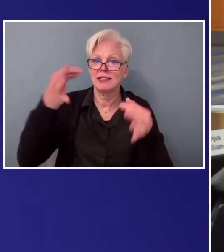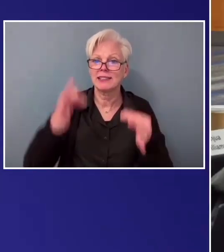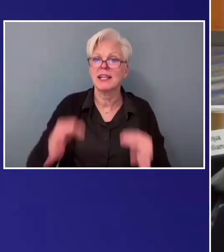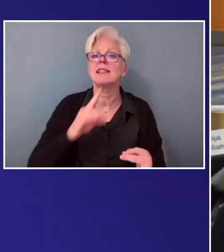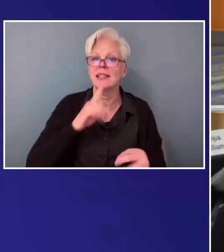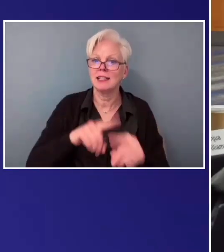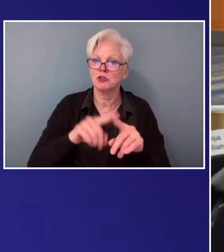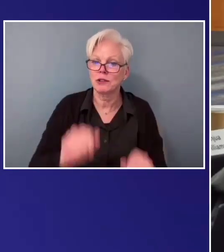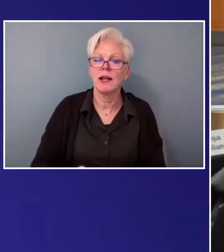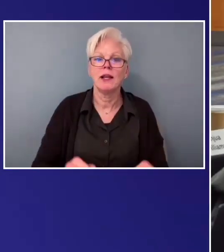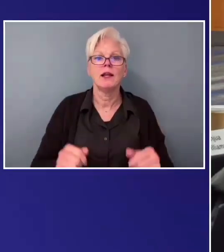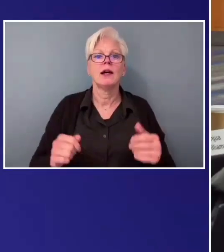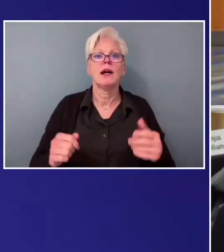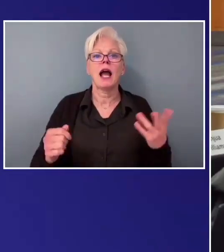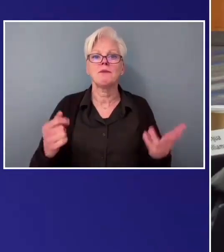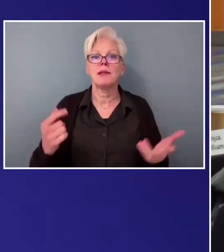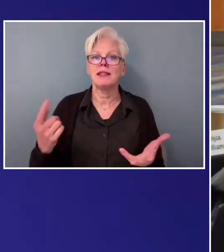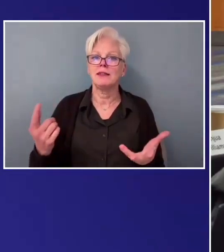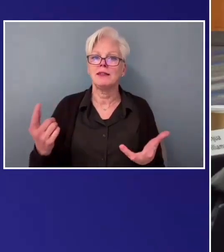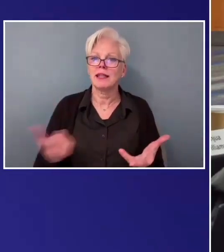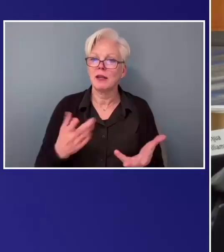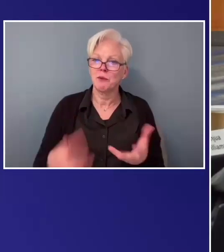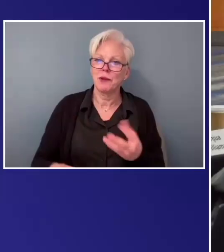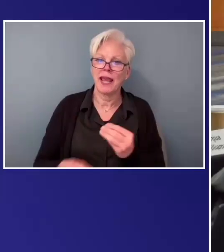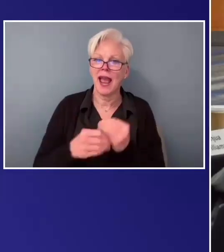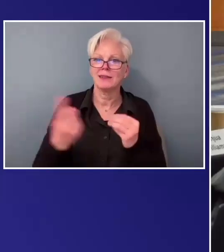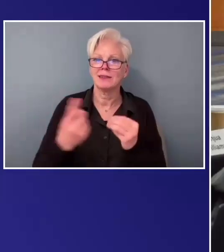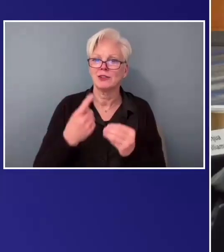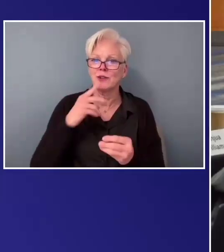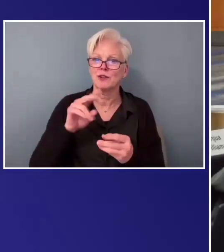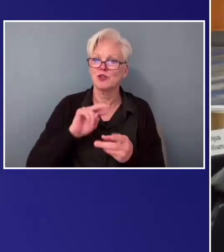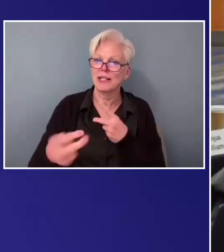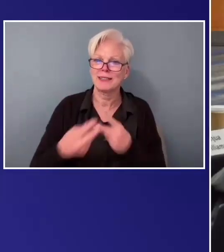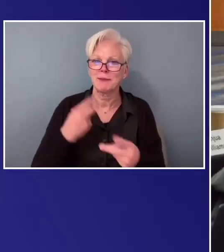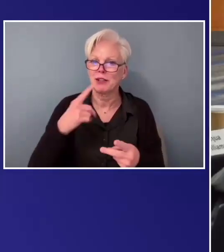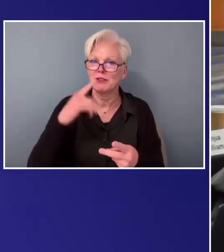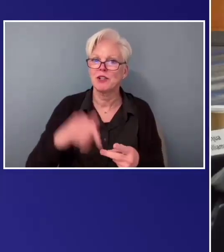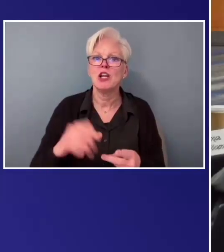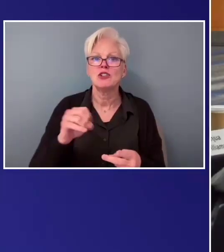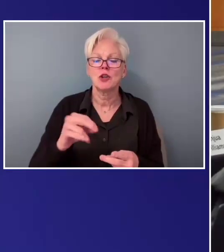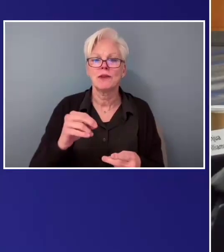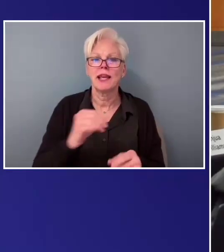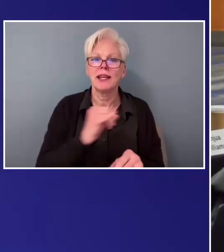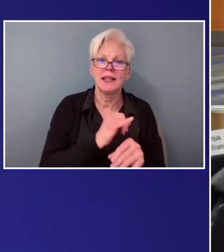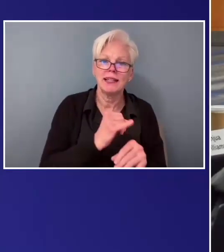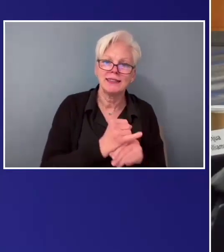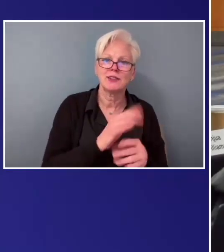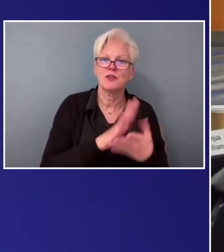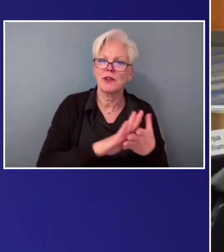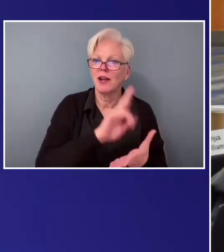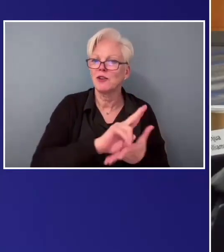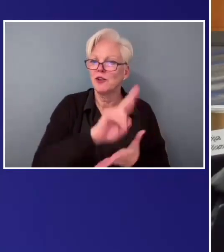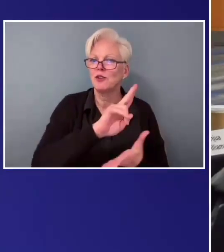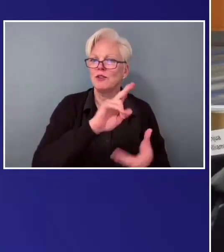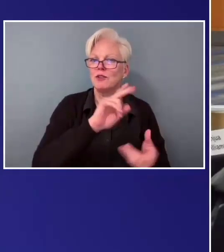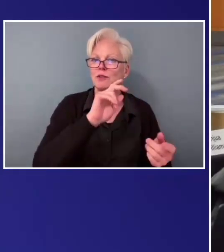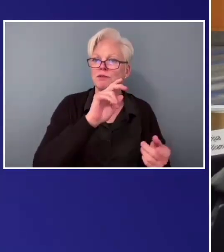which will be published so that institutions, programs will understand, hey, the number changed from 30 to 50,